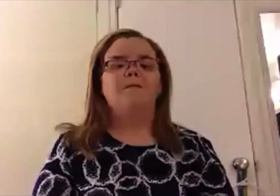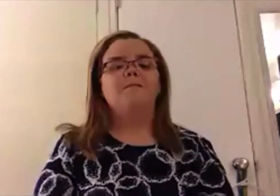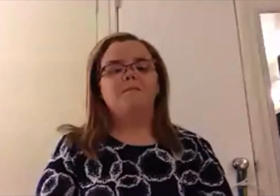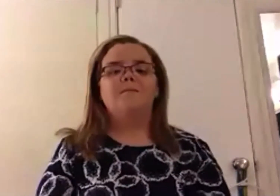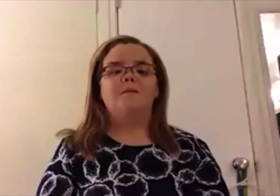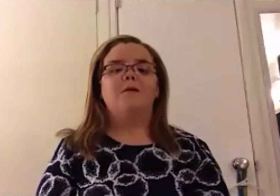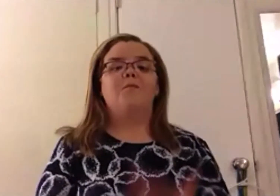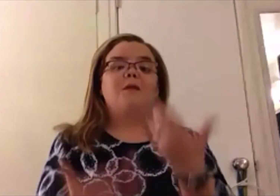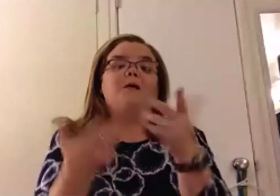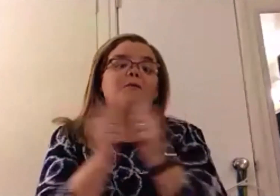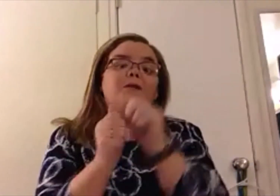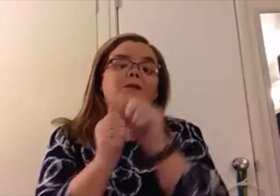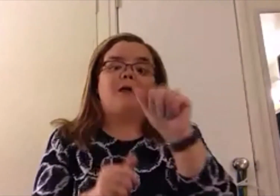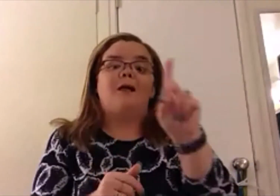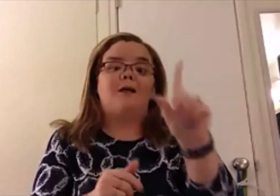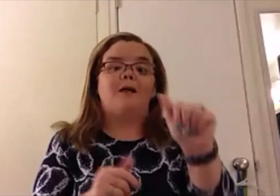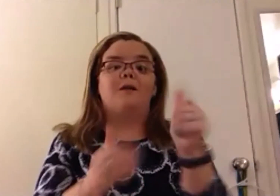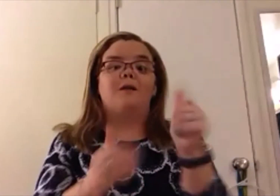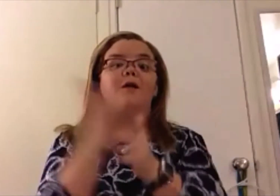here like with the ADA laws.